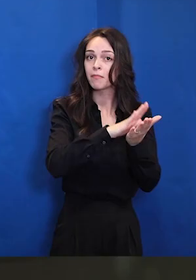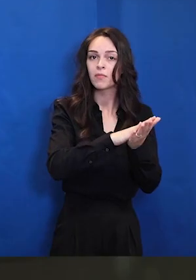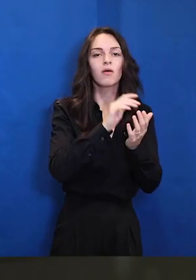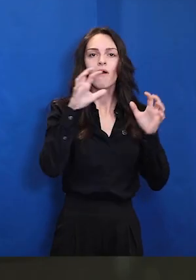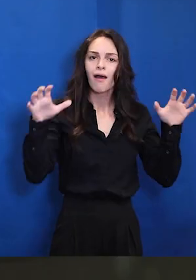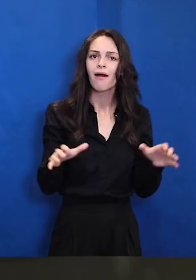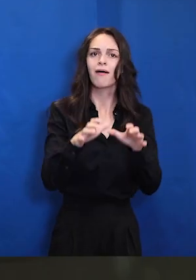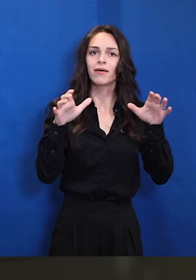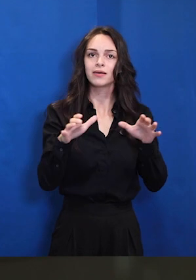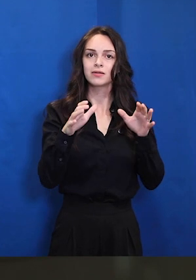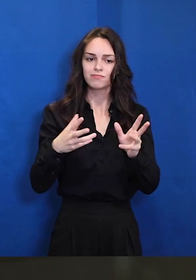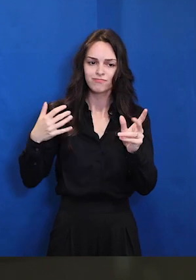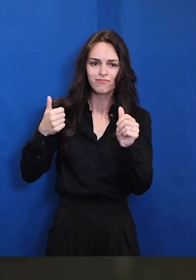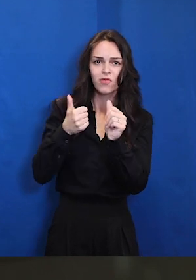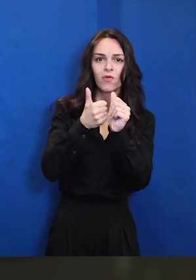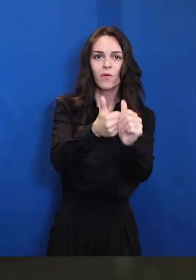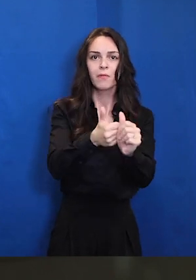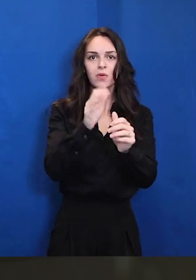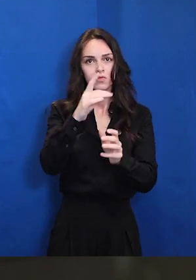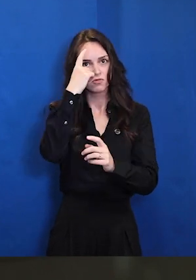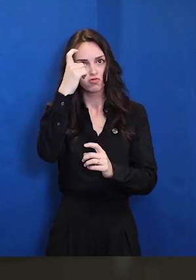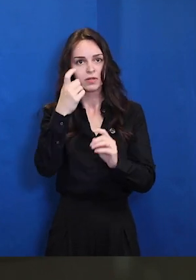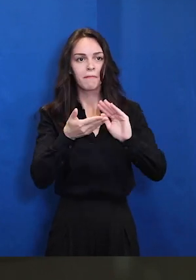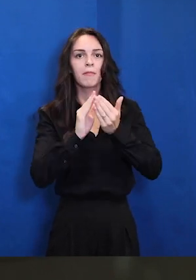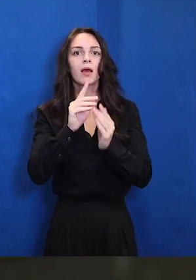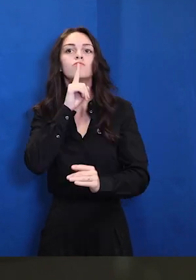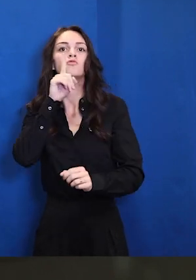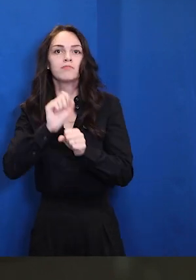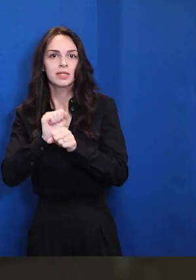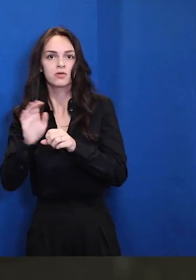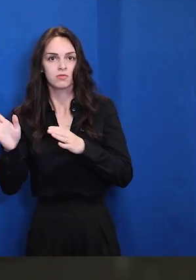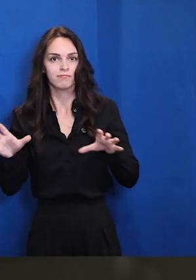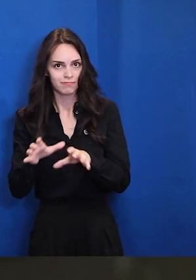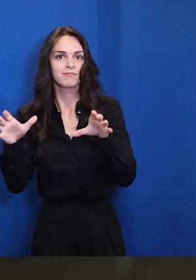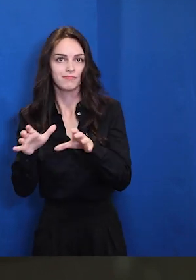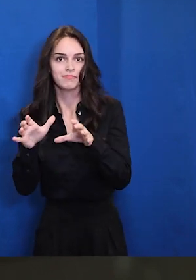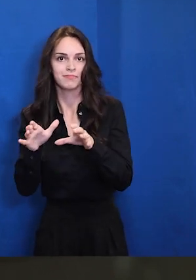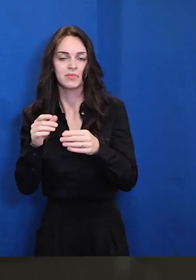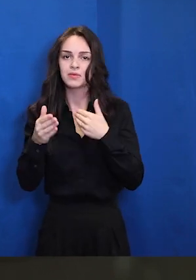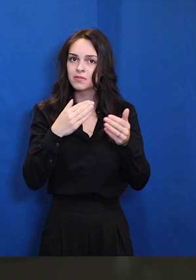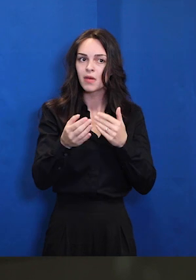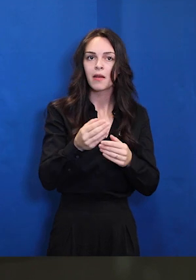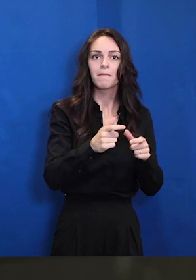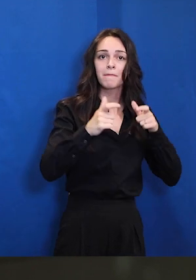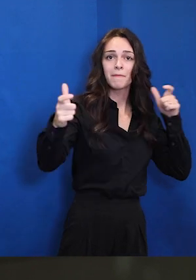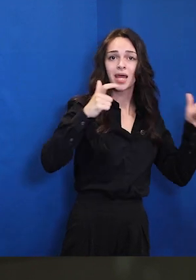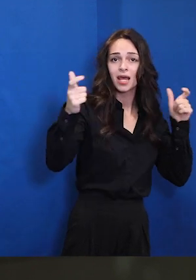Take the necessary action to follow through on those dreams to make them a reality. However big or small,